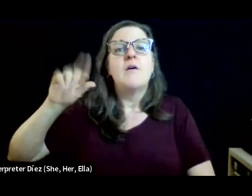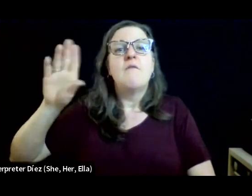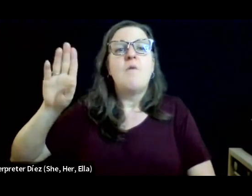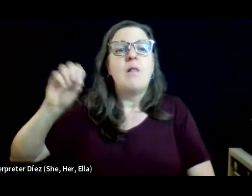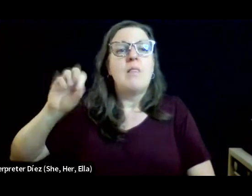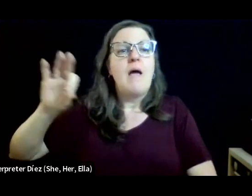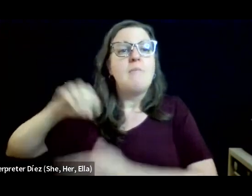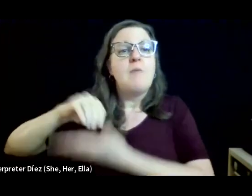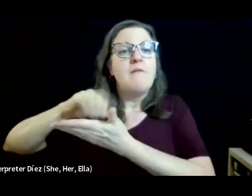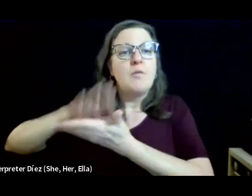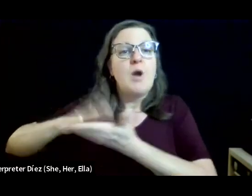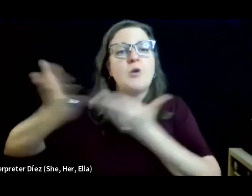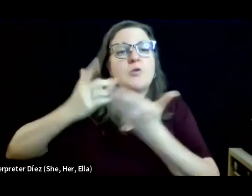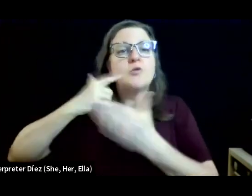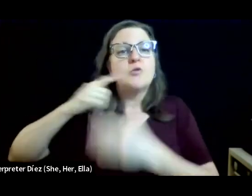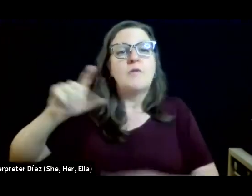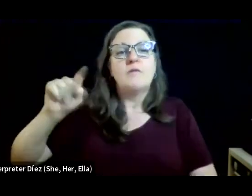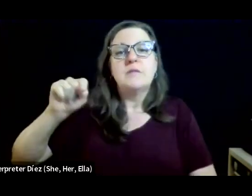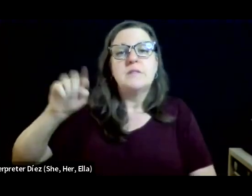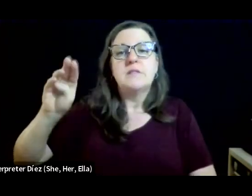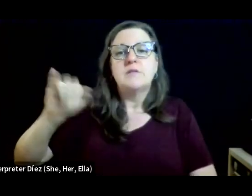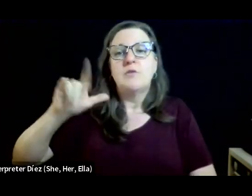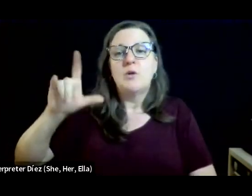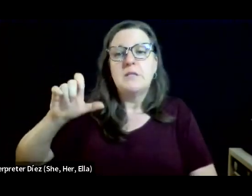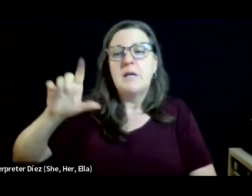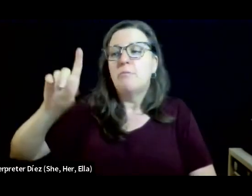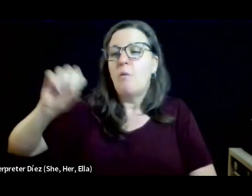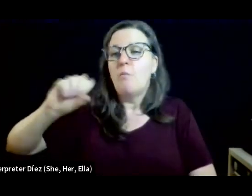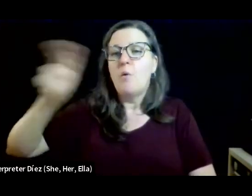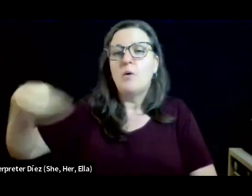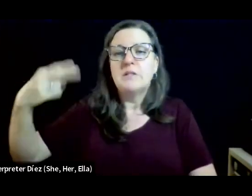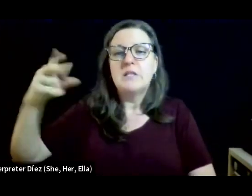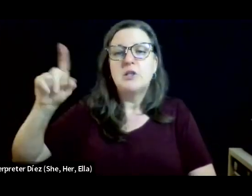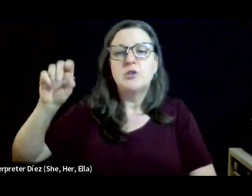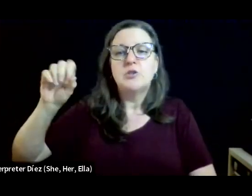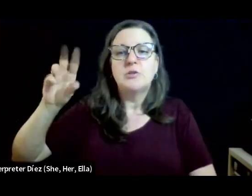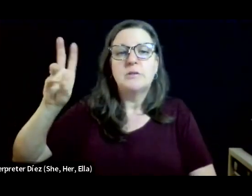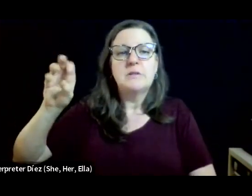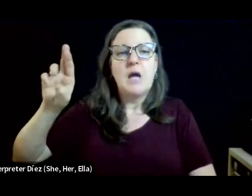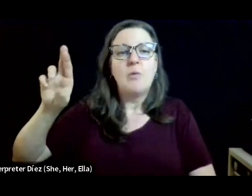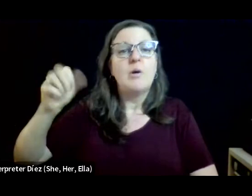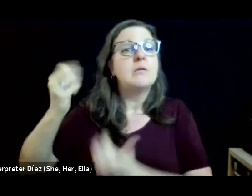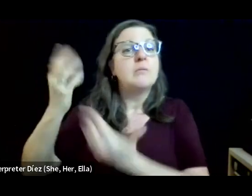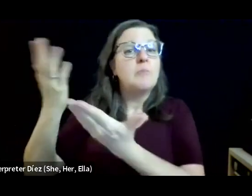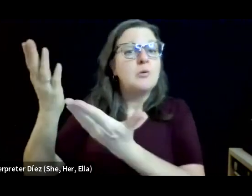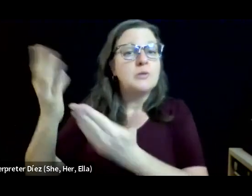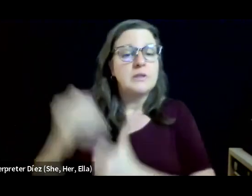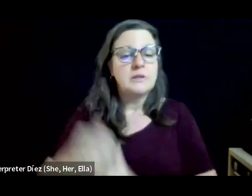for the T-Mobile/Dish Tower. Is there a motion? So moved.